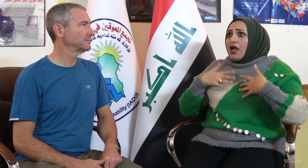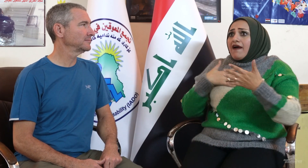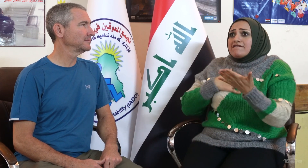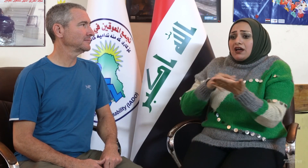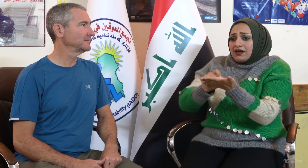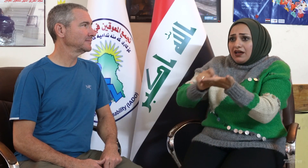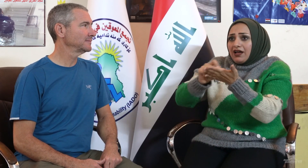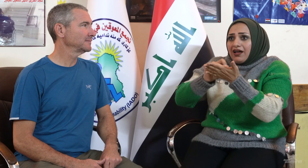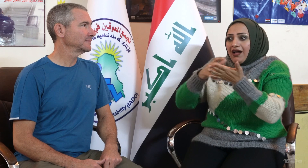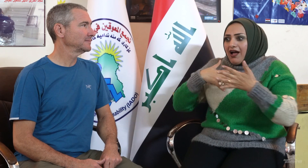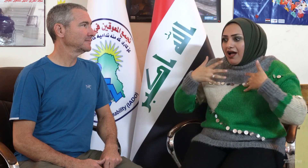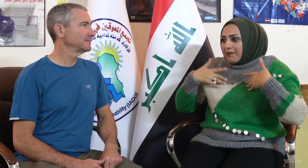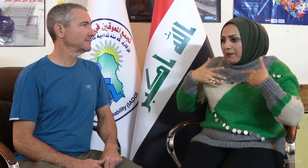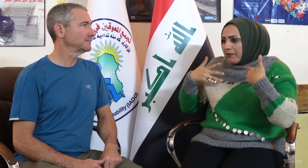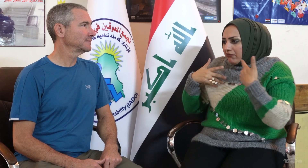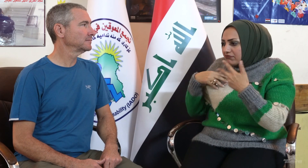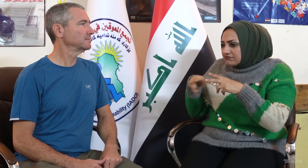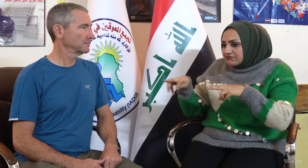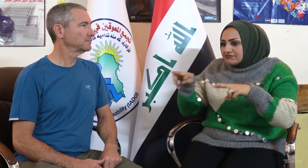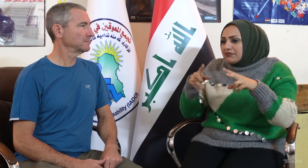all the way to 12th grade.